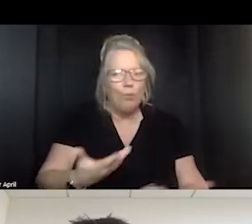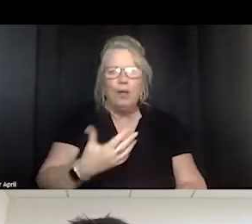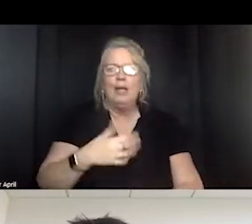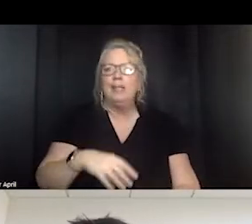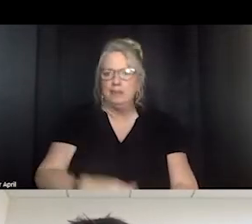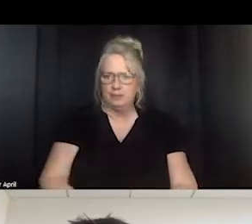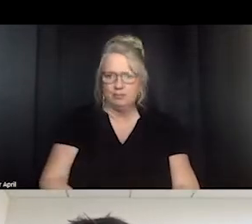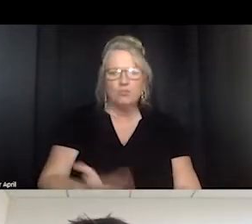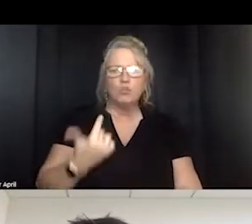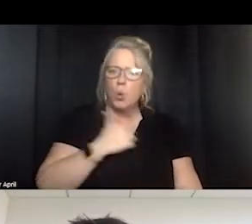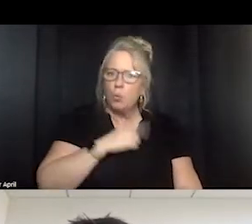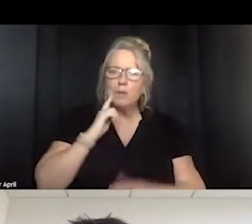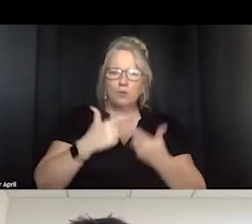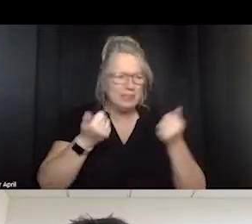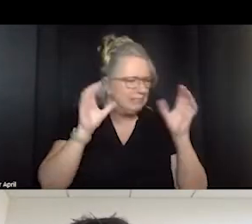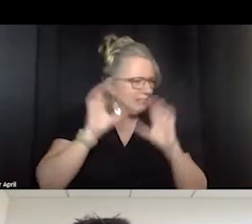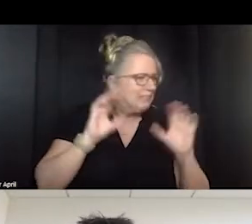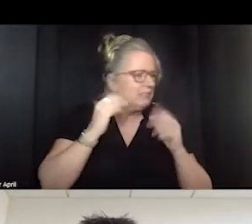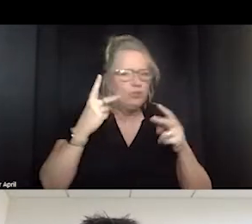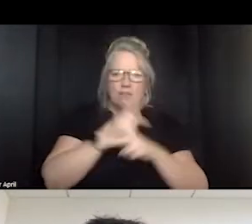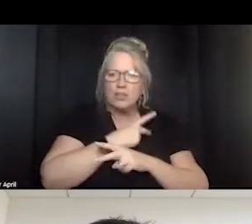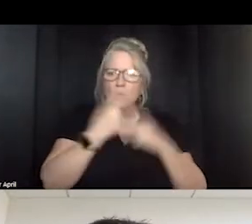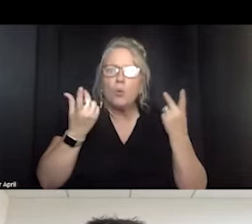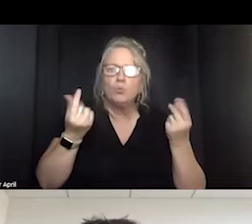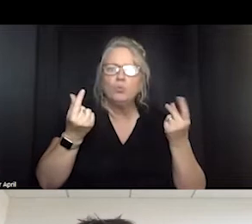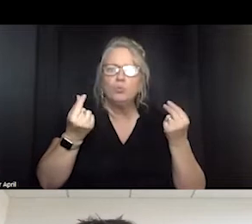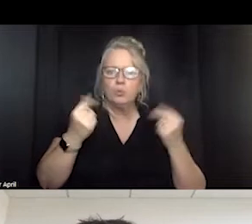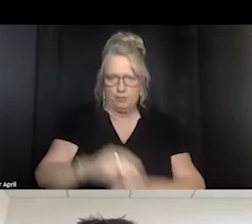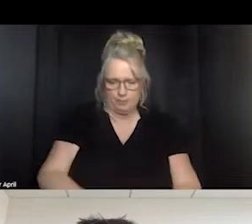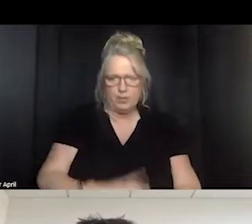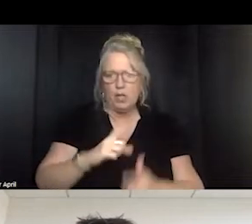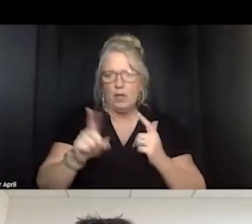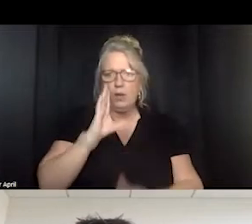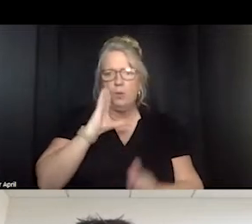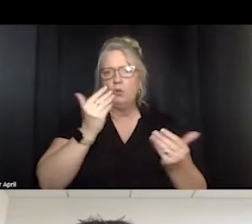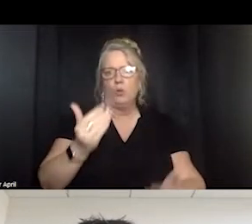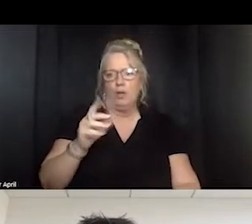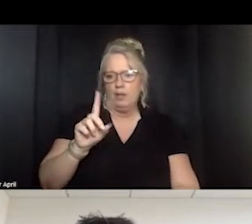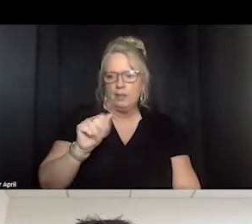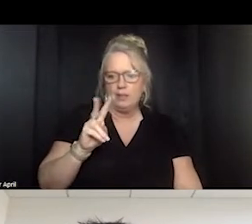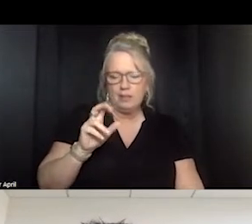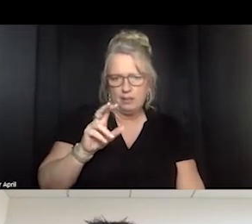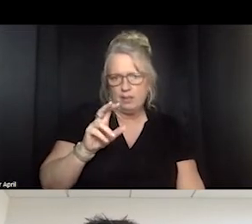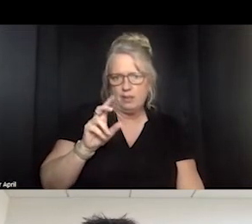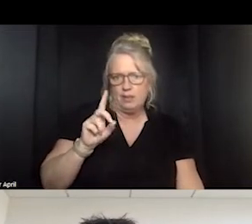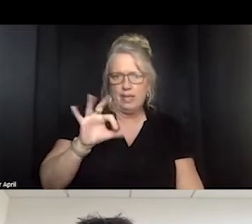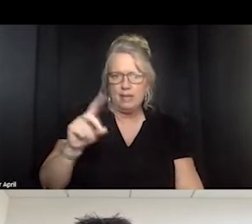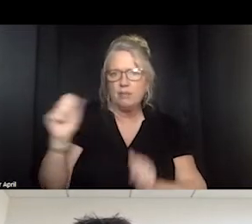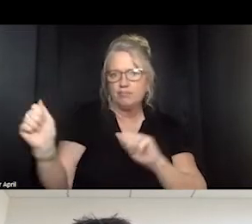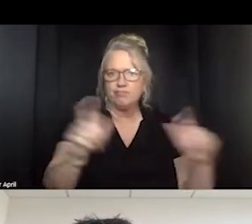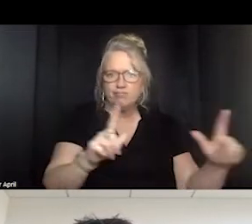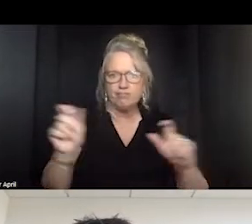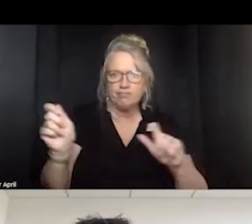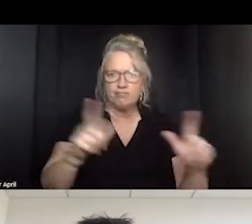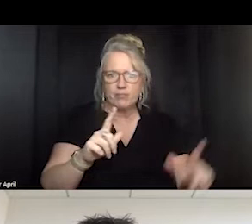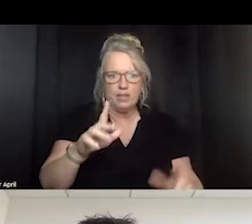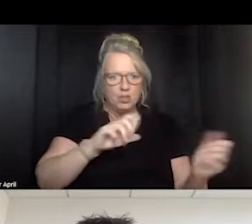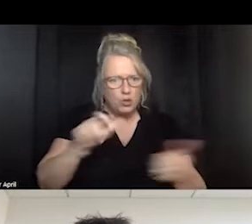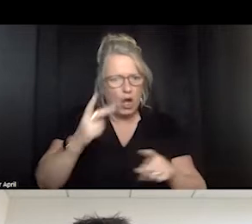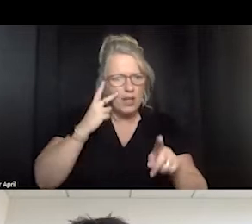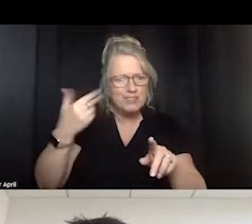WE SET UP AND FIGURED WHAT WE COULD DO. GO AHEAD, HIT THE NEXT TWO SLIDES. EVERY DAY IN THE NEWS,